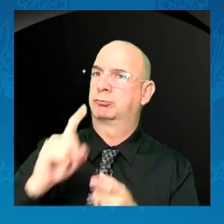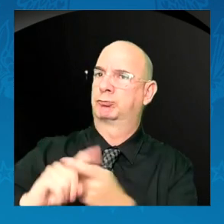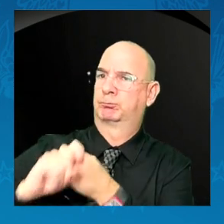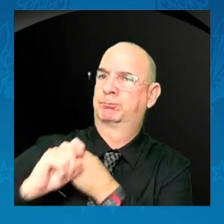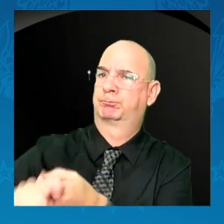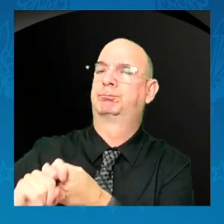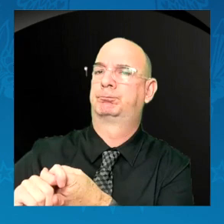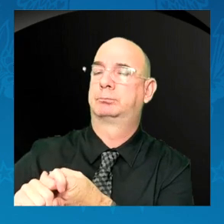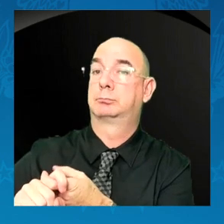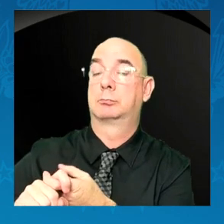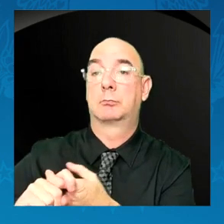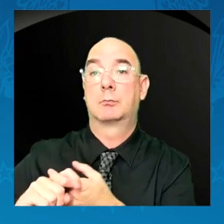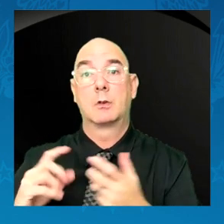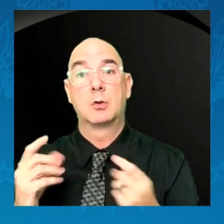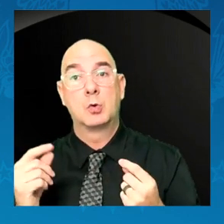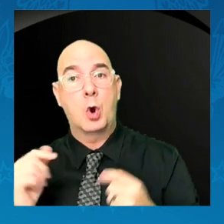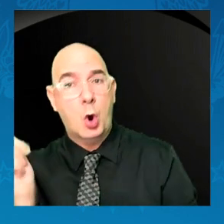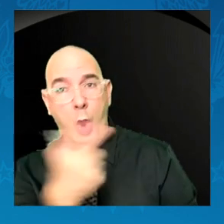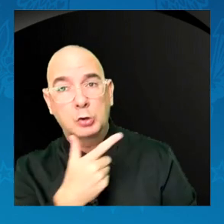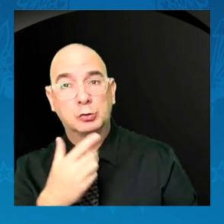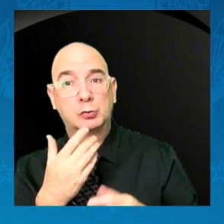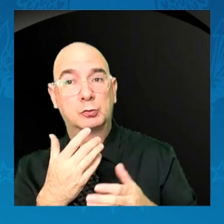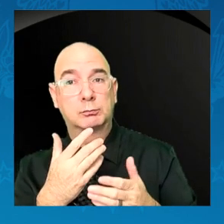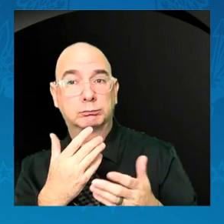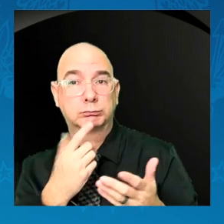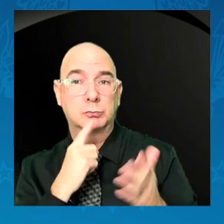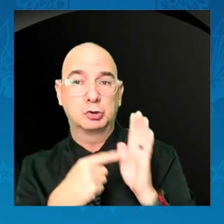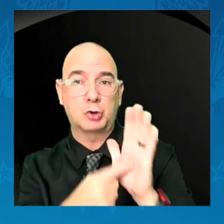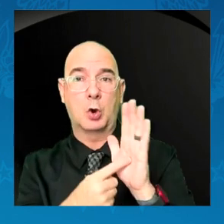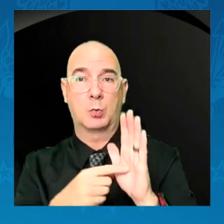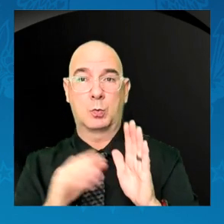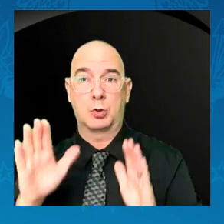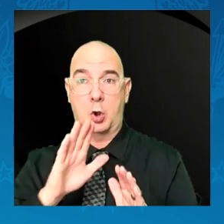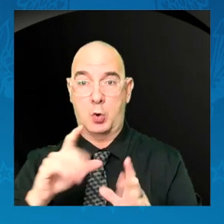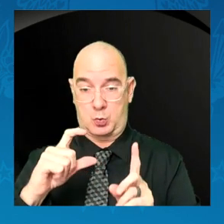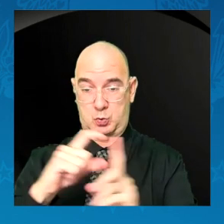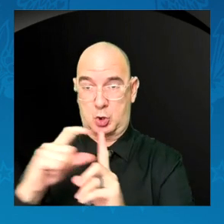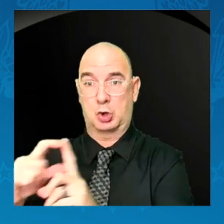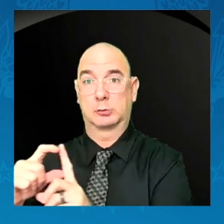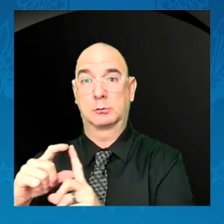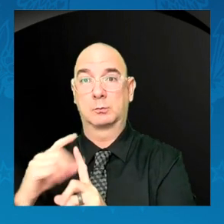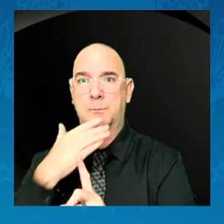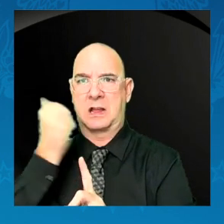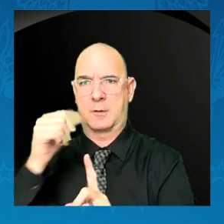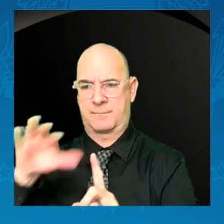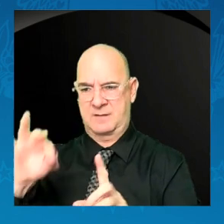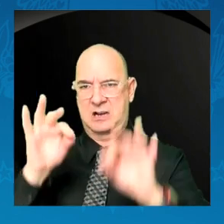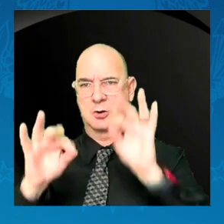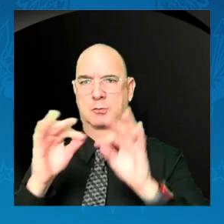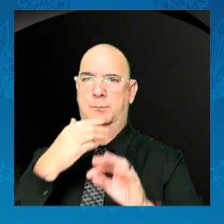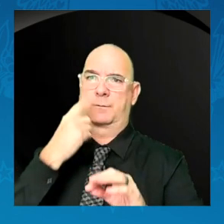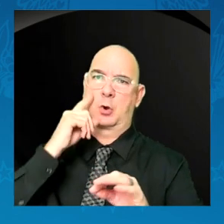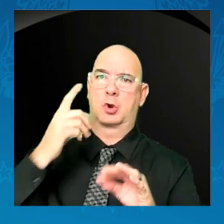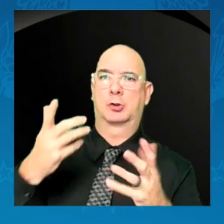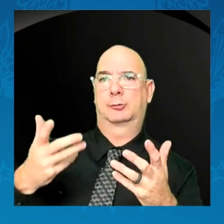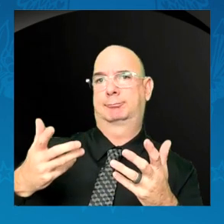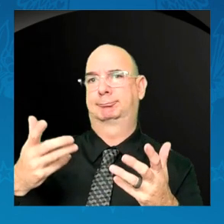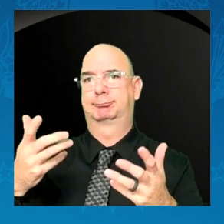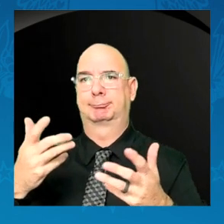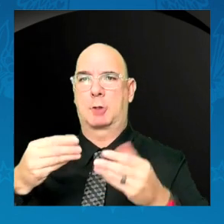that the best way to find yourself is to lose yourself in the service of others. Madam Vice President,